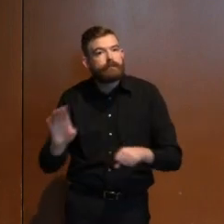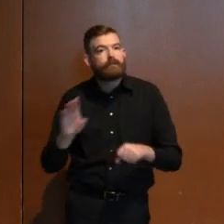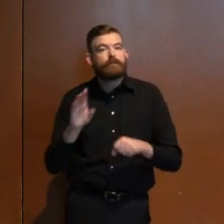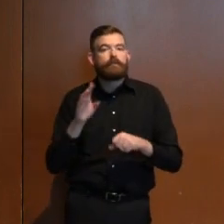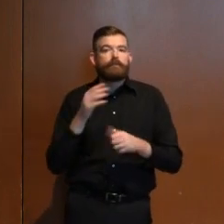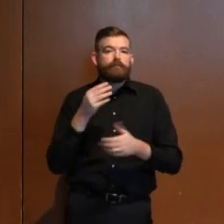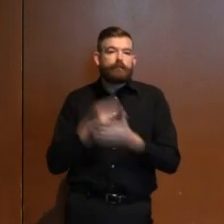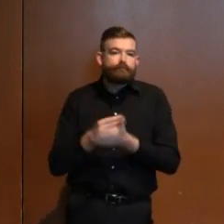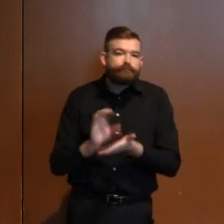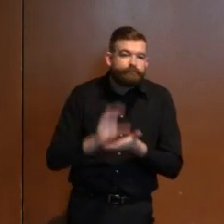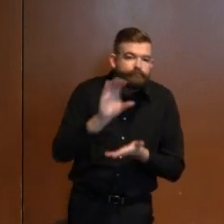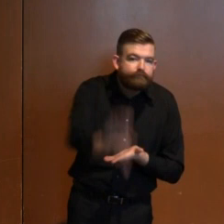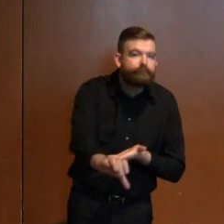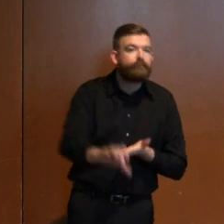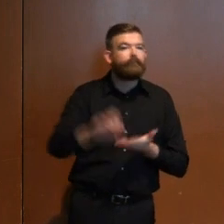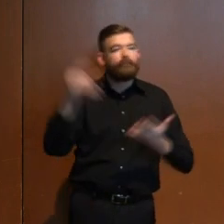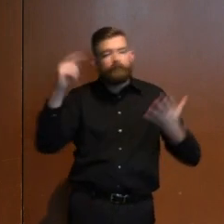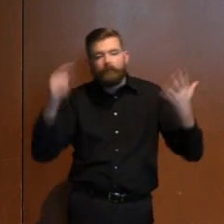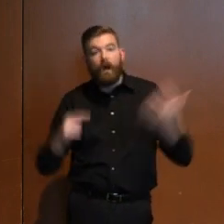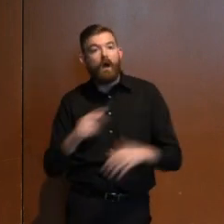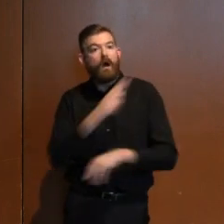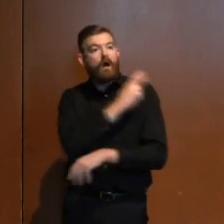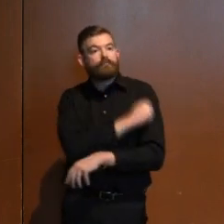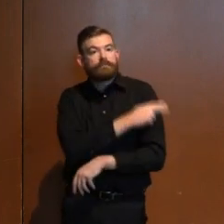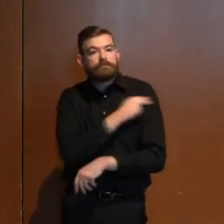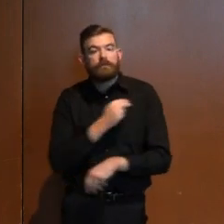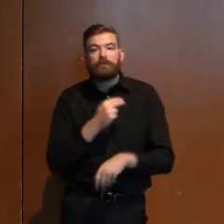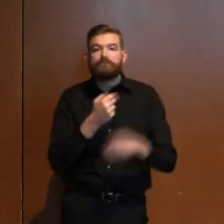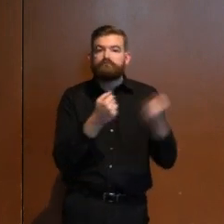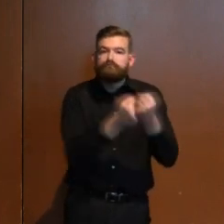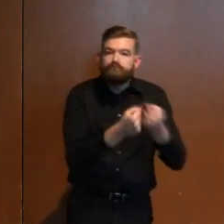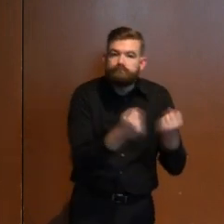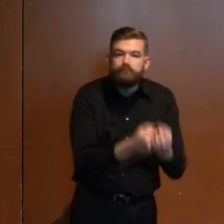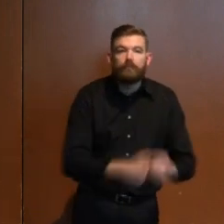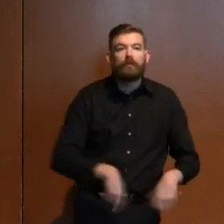UNEMPLOYMENT INSURANCE. DAY CARE SUPPORT FOR ESSENTIAL